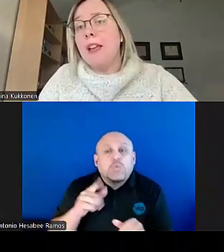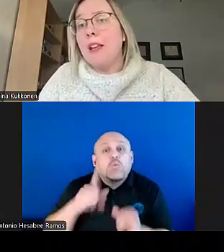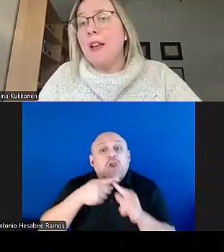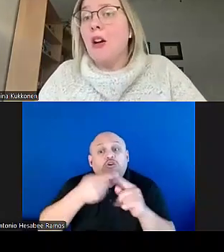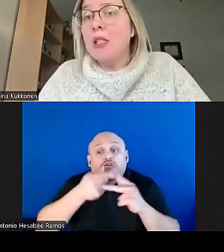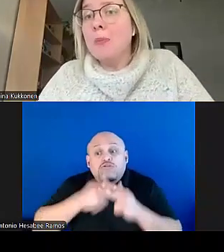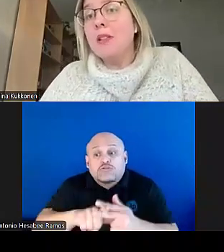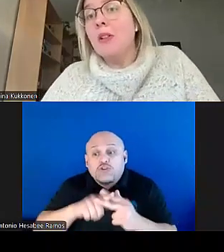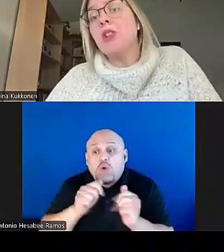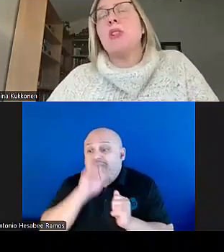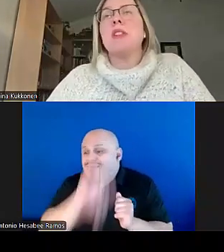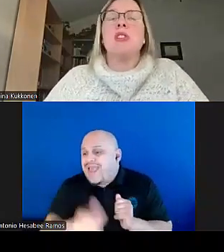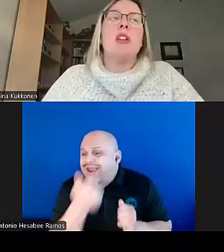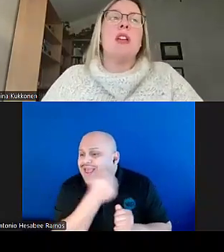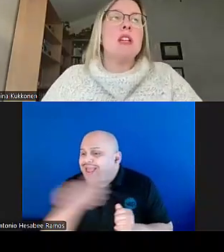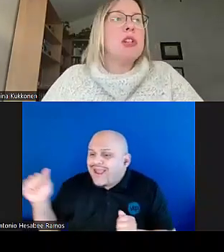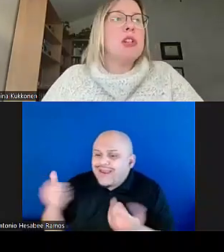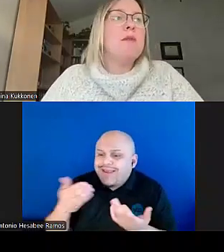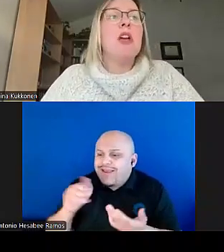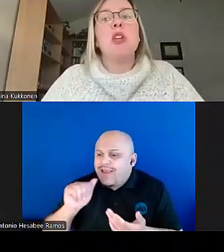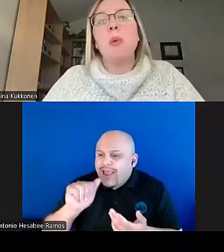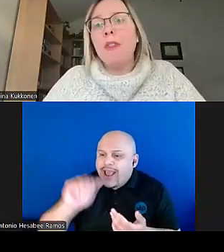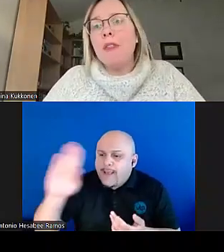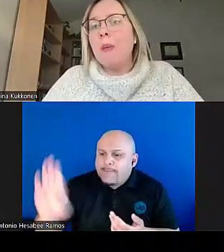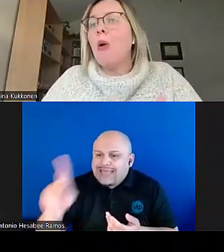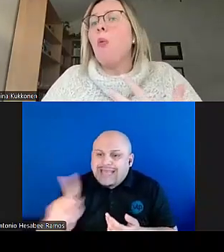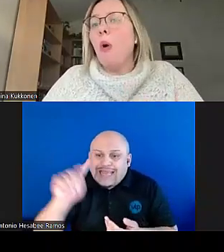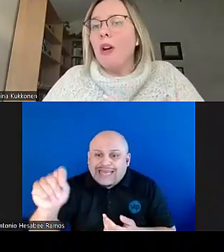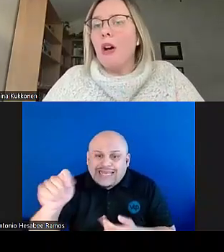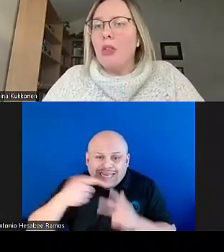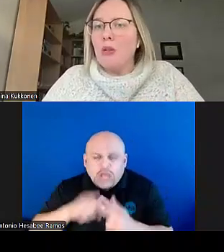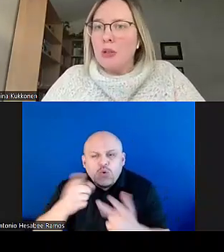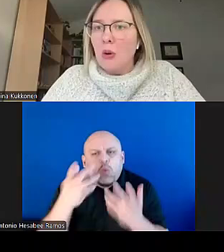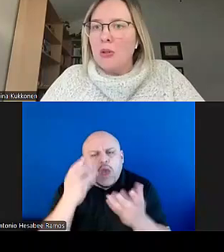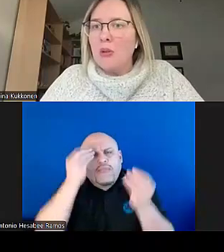any arts-based knowledge translation initiative, you want to think about what are those goals? Who